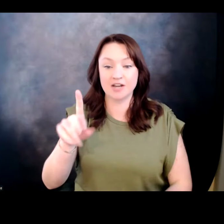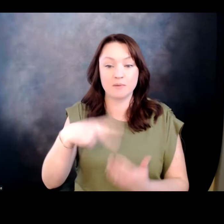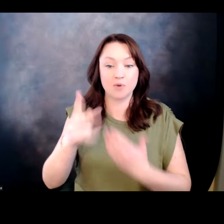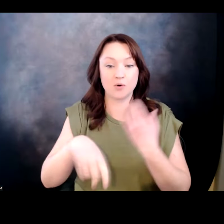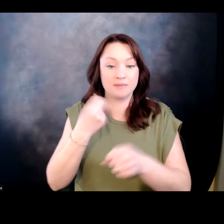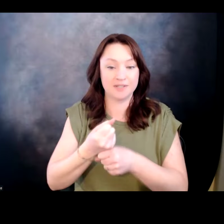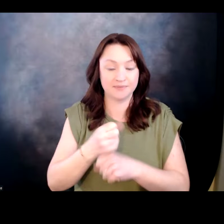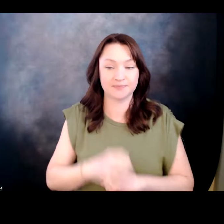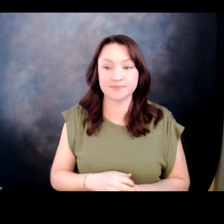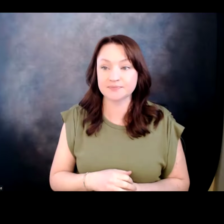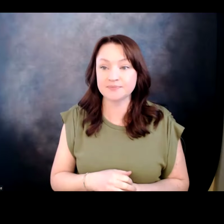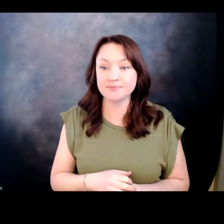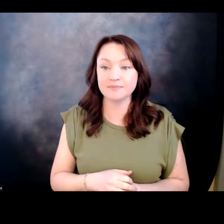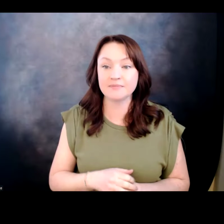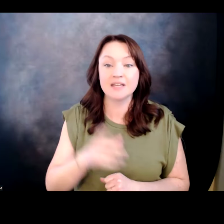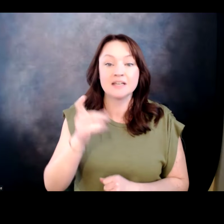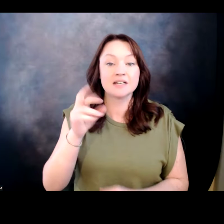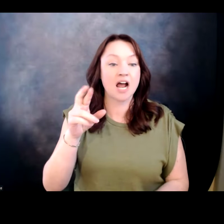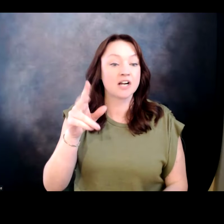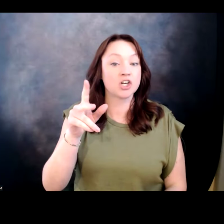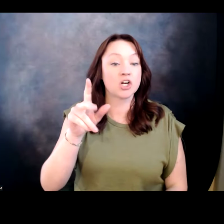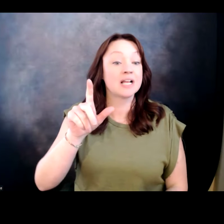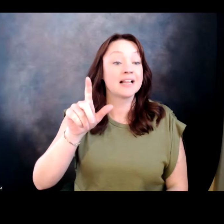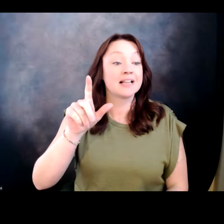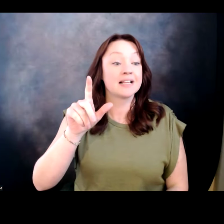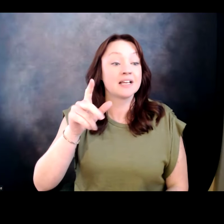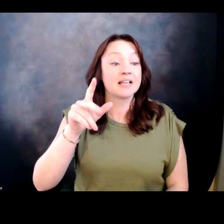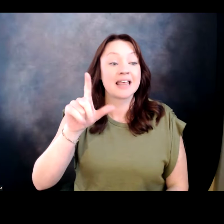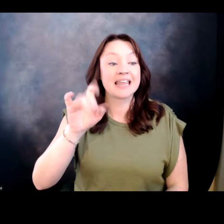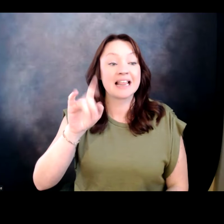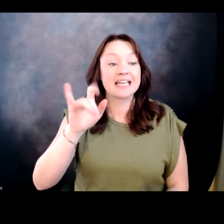Dr. Elise Karns is an associate professor at Asbury University and a